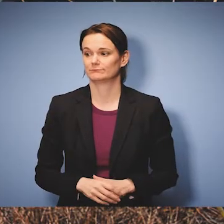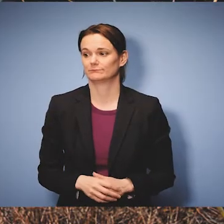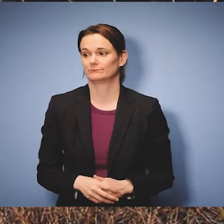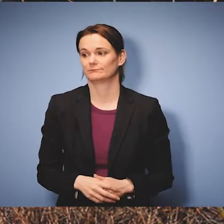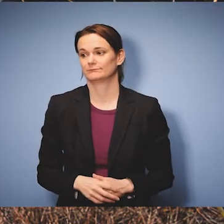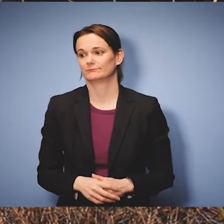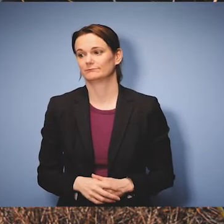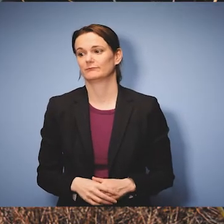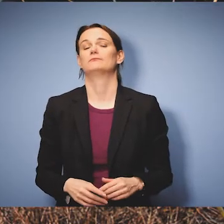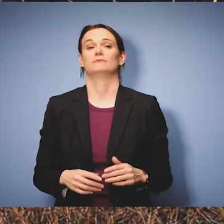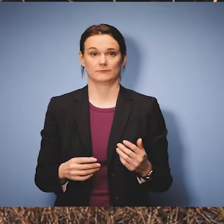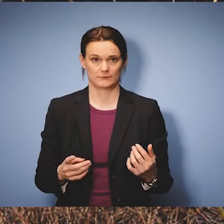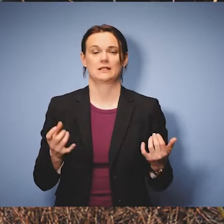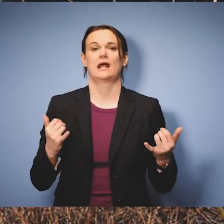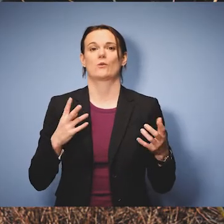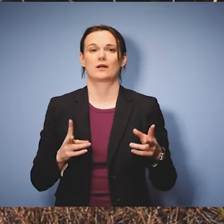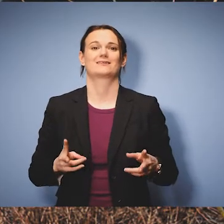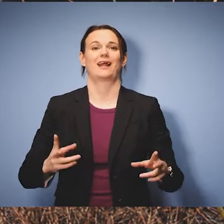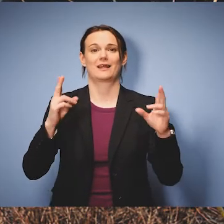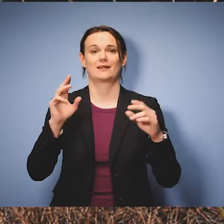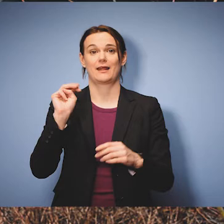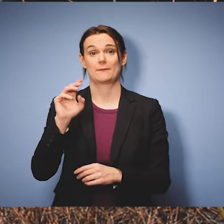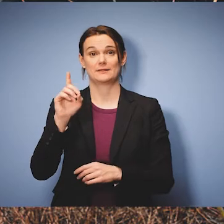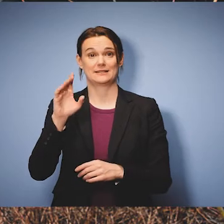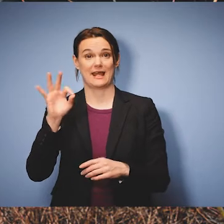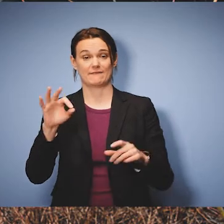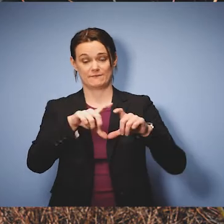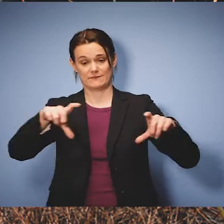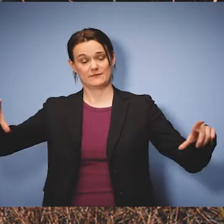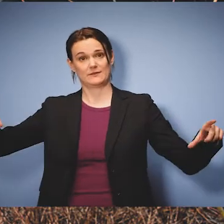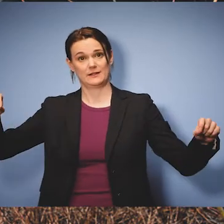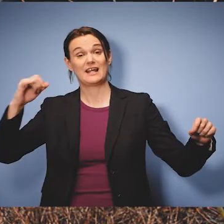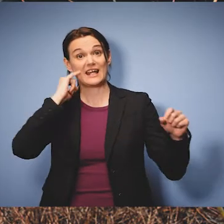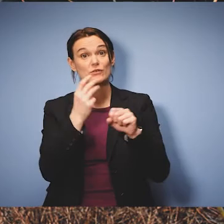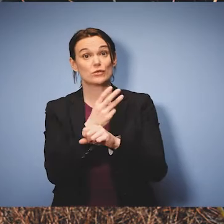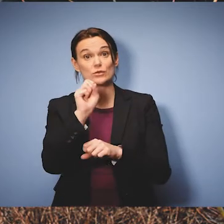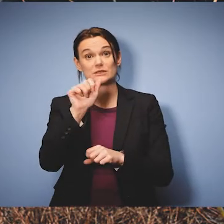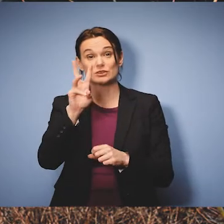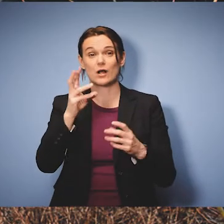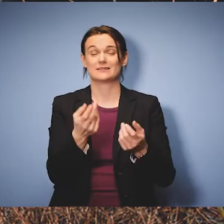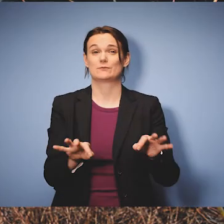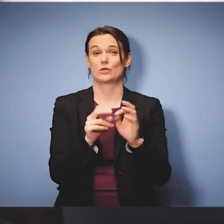So now we're going to be cutting our pieces of MDF. If you are using a saw, make sure that you put your ear protection in